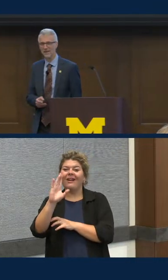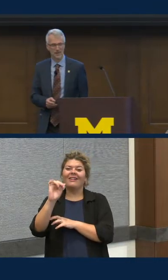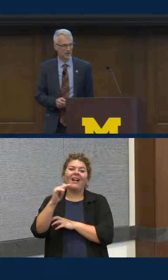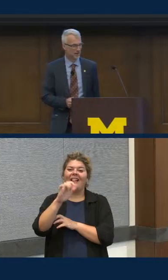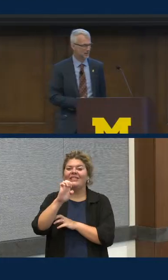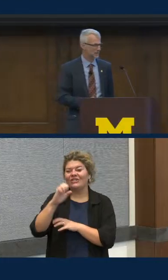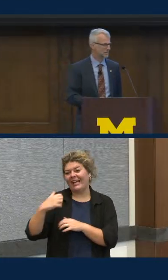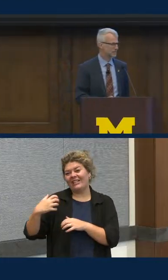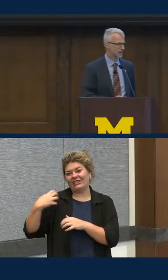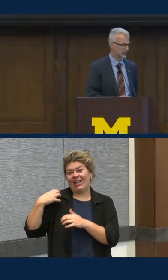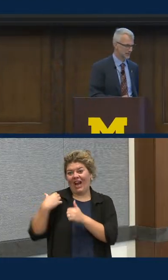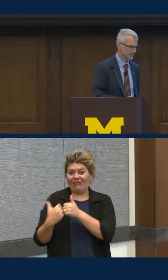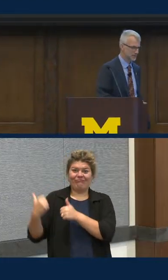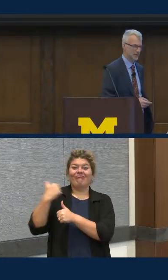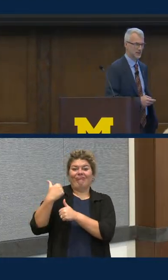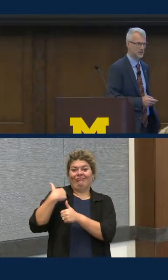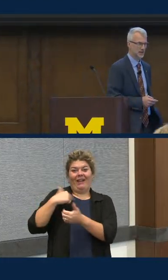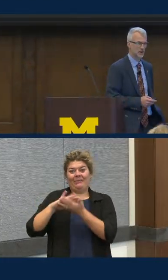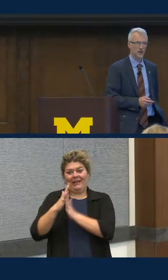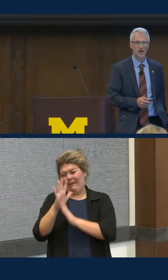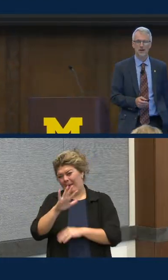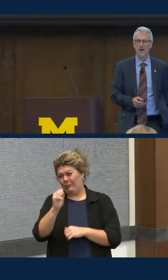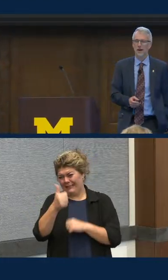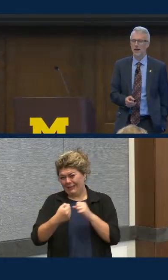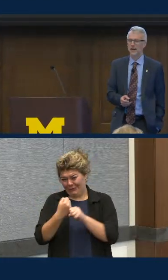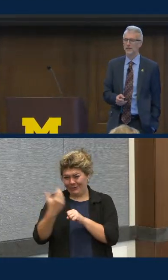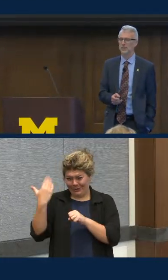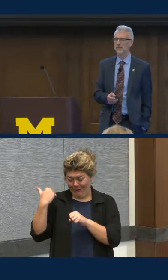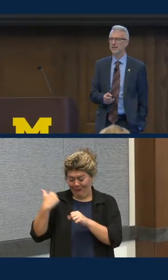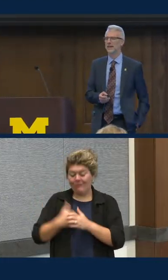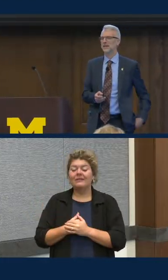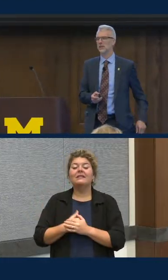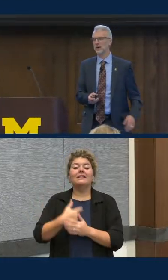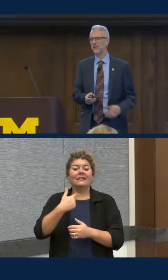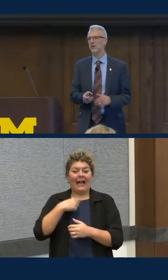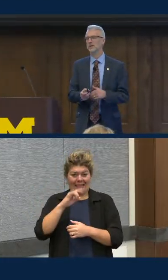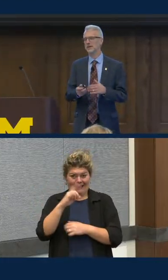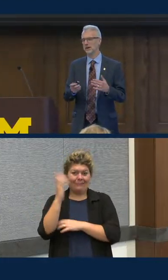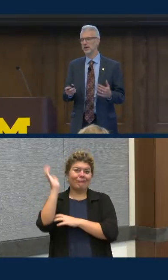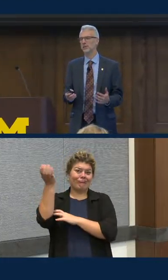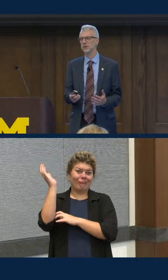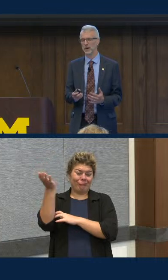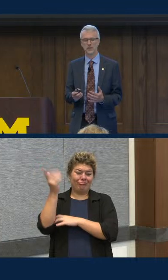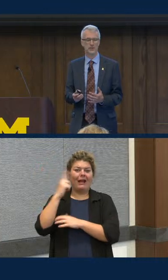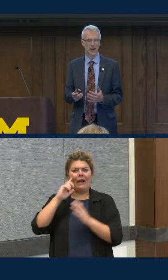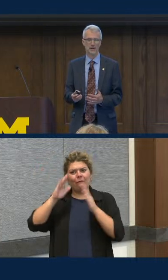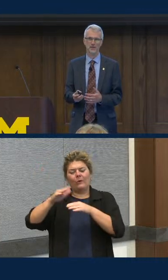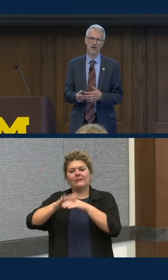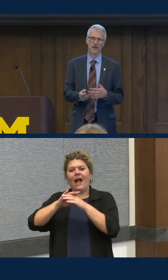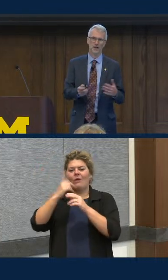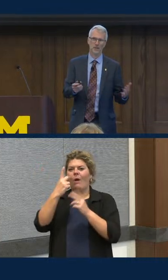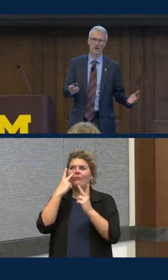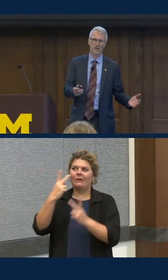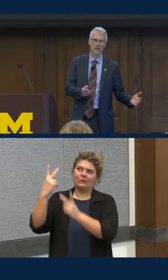roots collegiate chair ten years ago I gave a presentation and focused on a retrospective